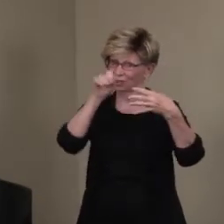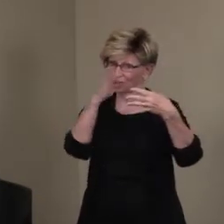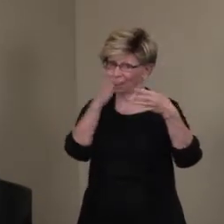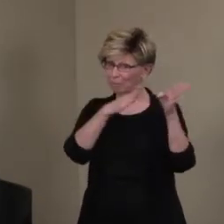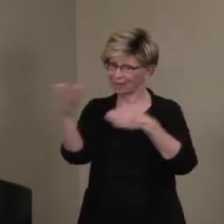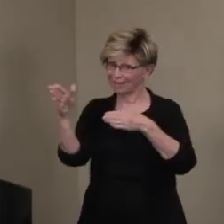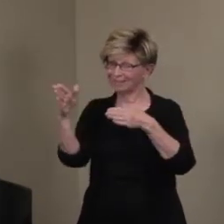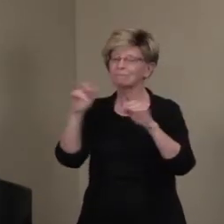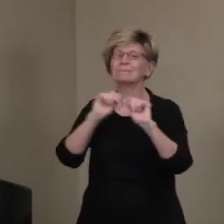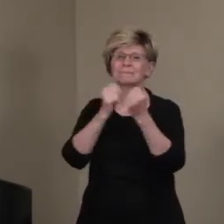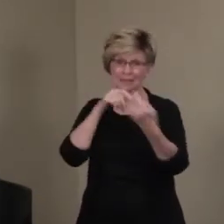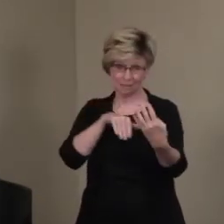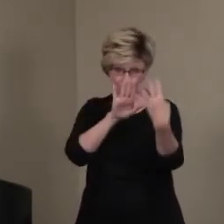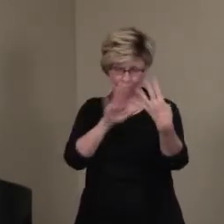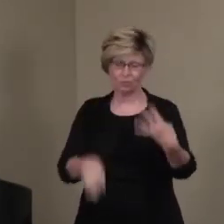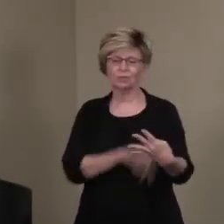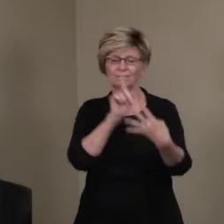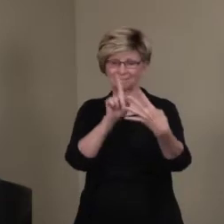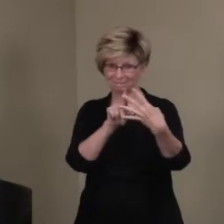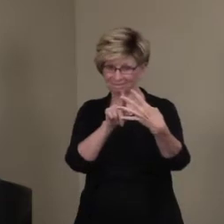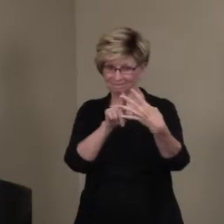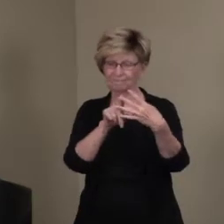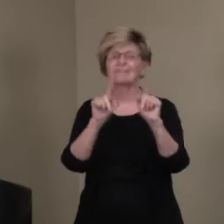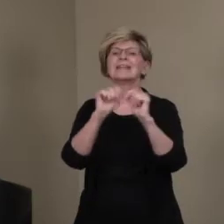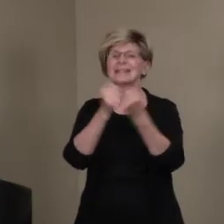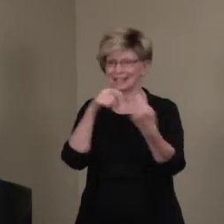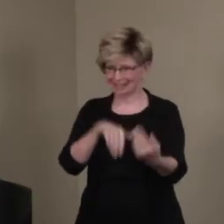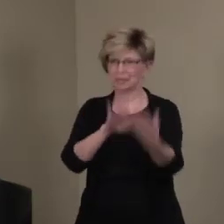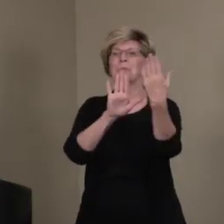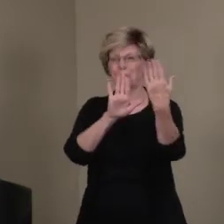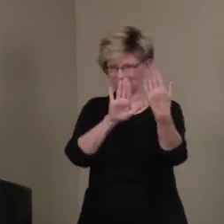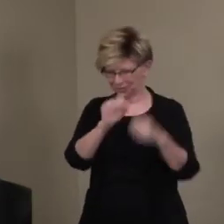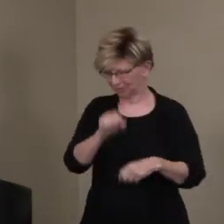as much as job readiness is also a team approach